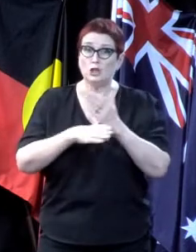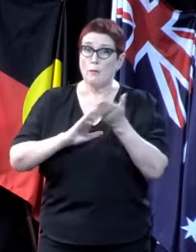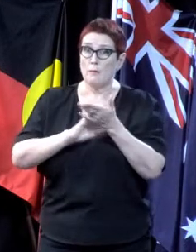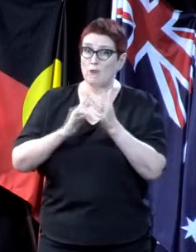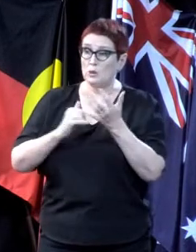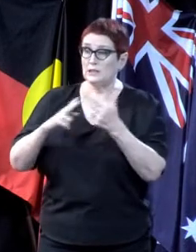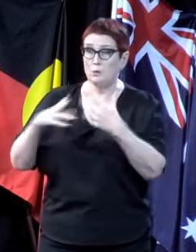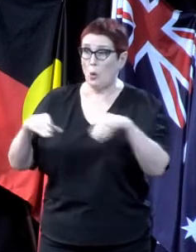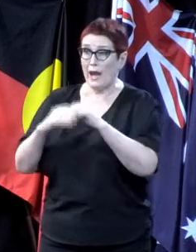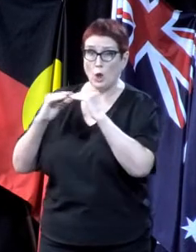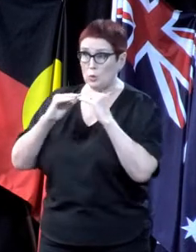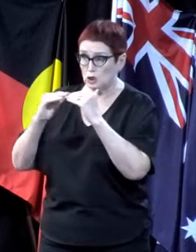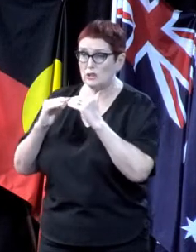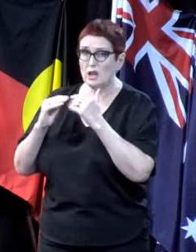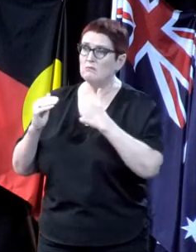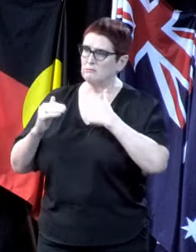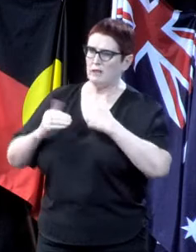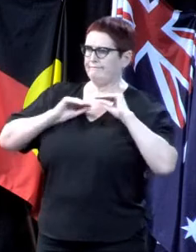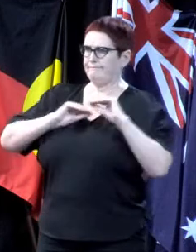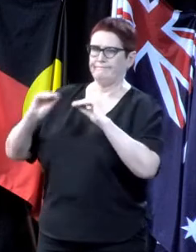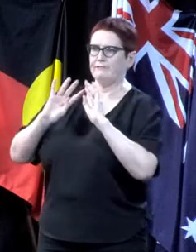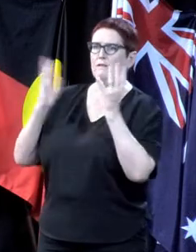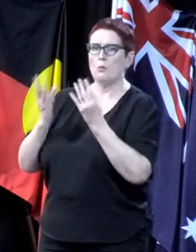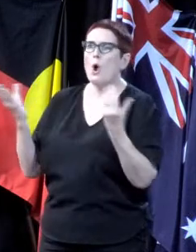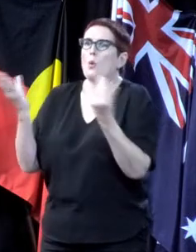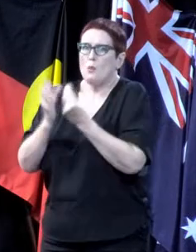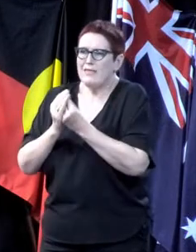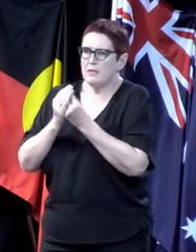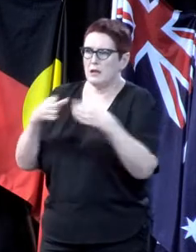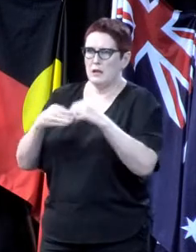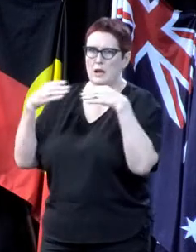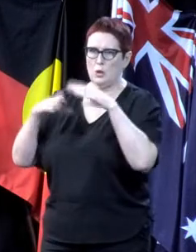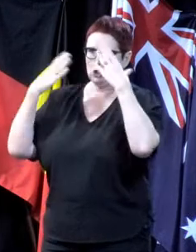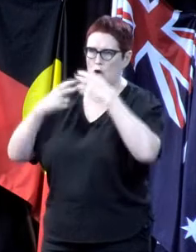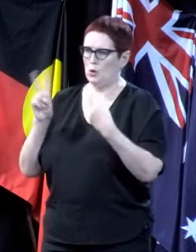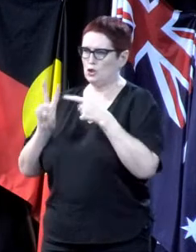we present those forums with the inclusion coach. To the staff?